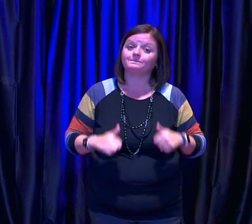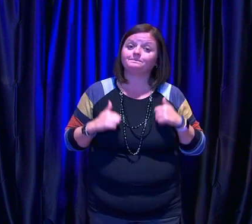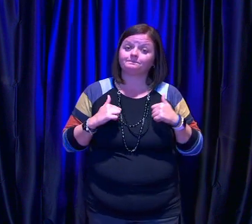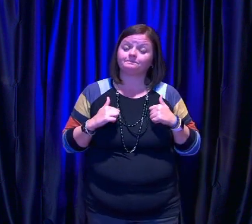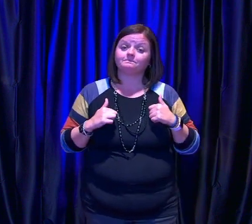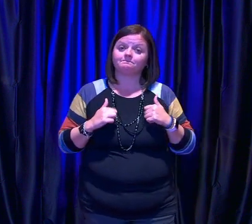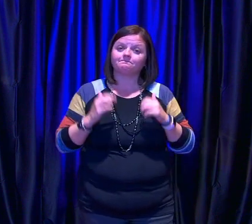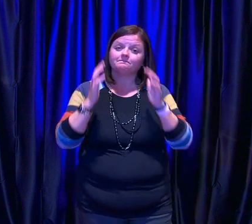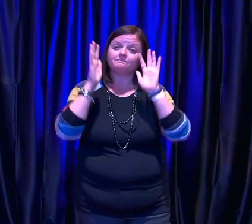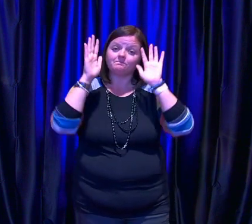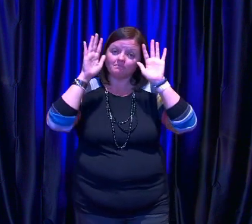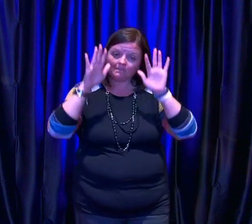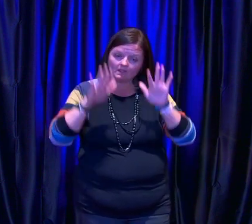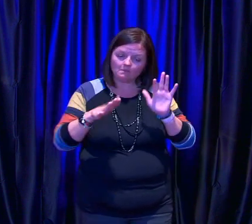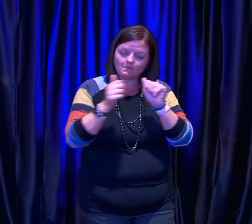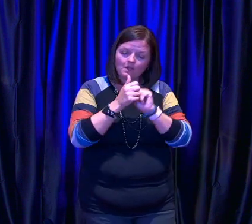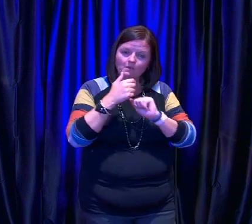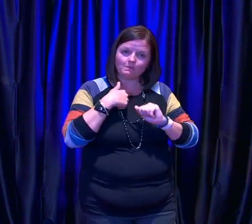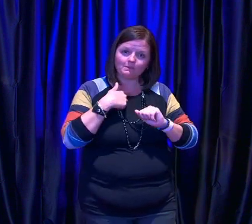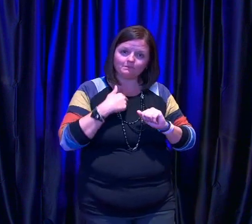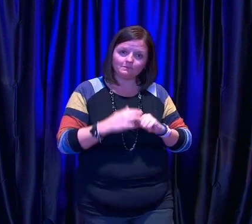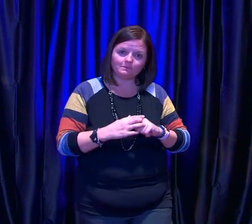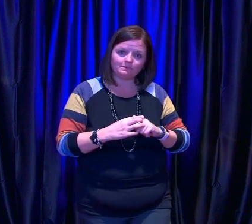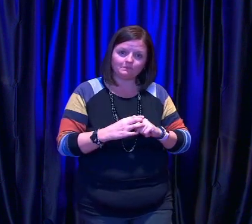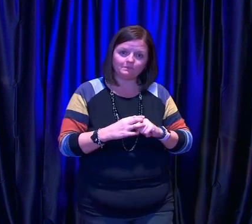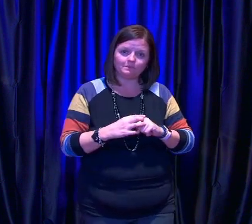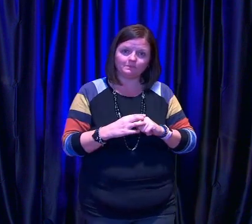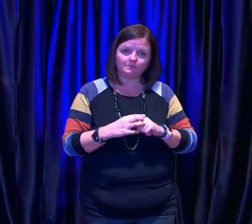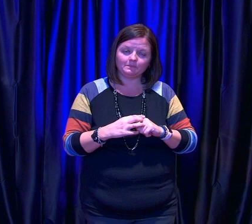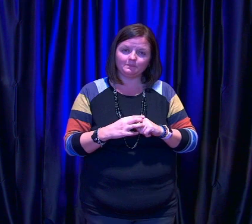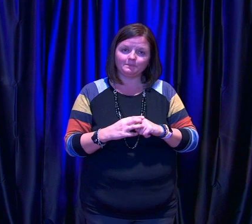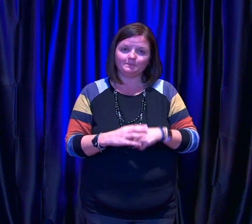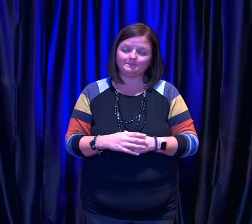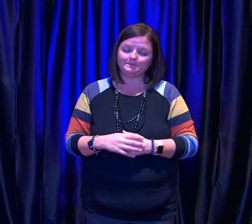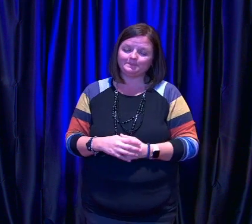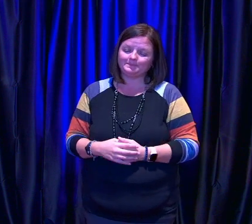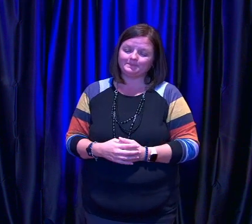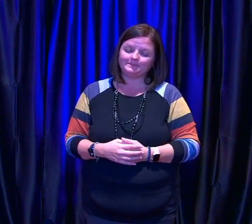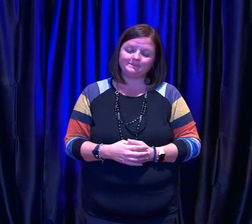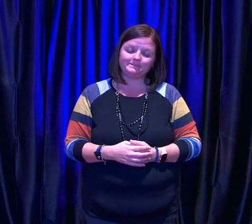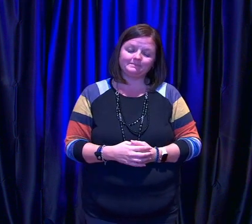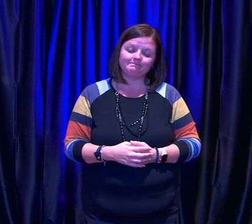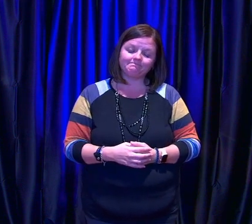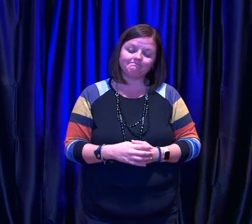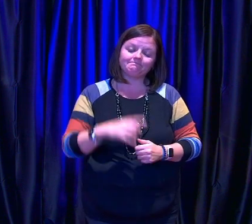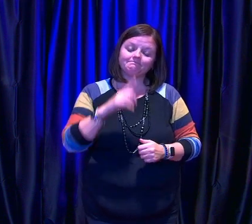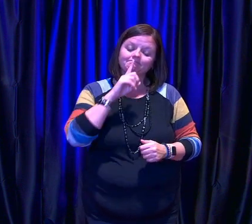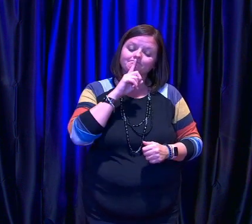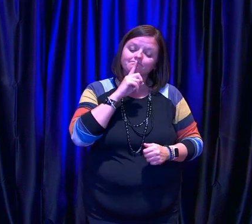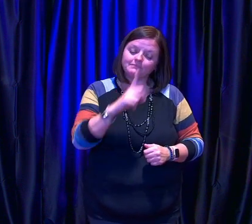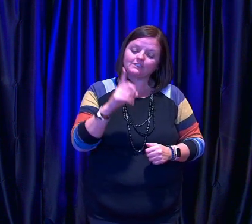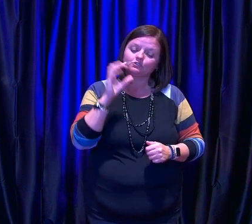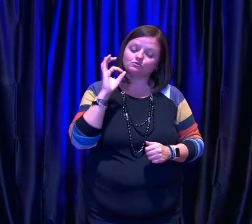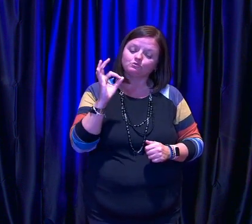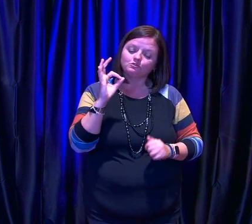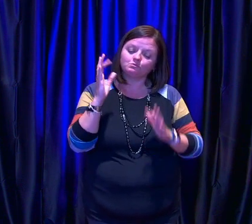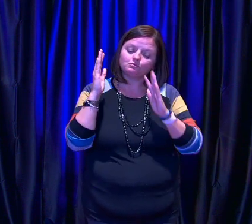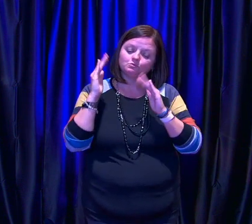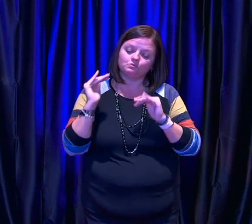well would you bow your heads with me very practical sermon hopefully